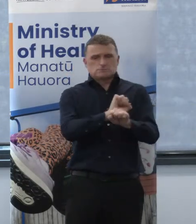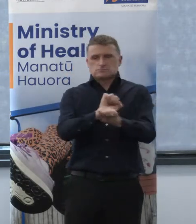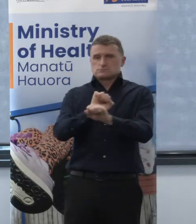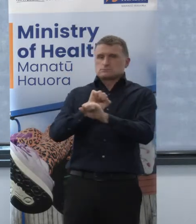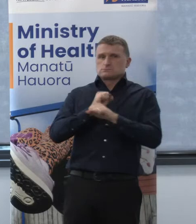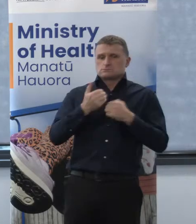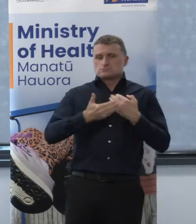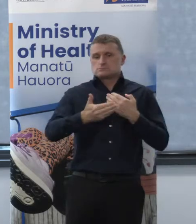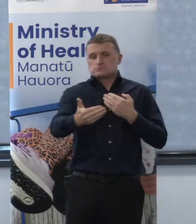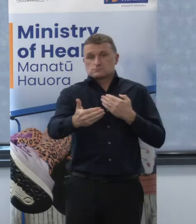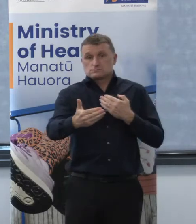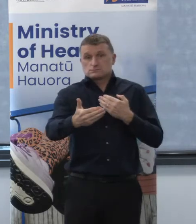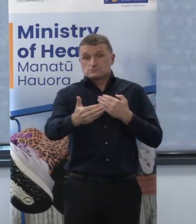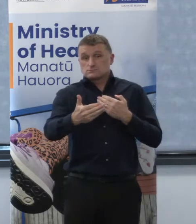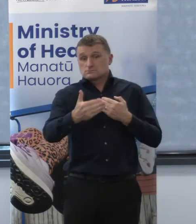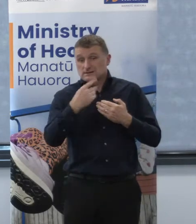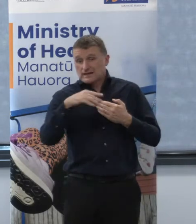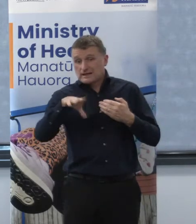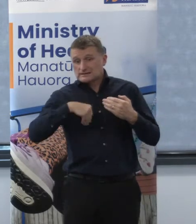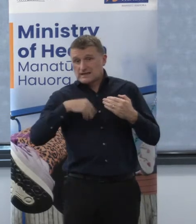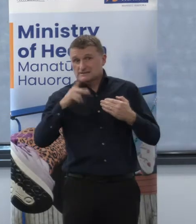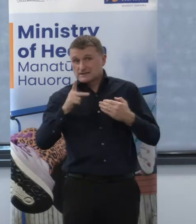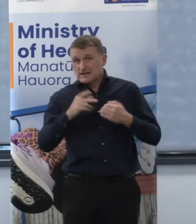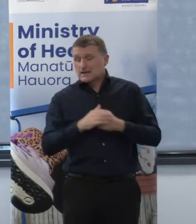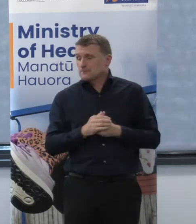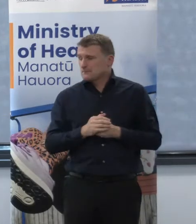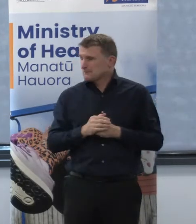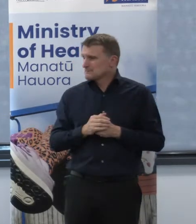at the moment? Is it still the ninety-day is